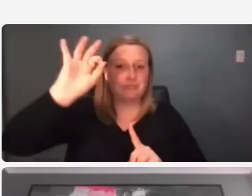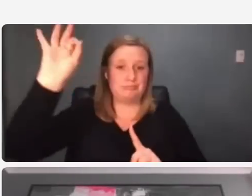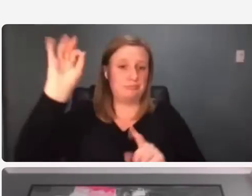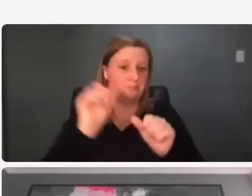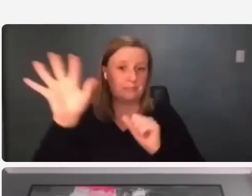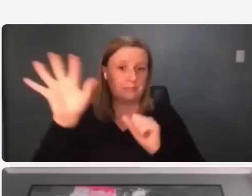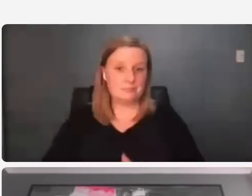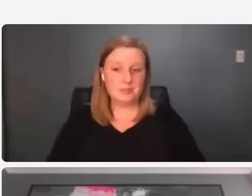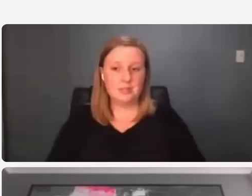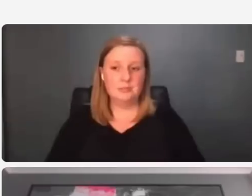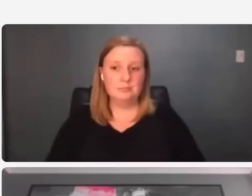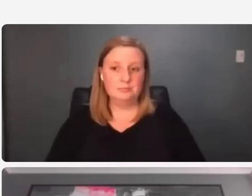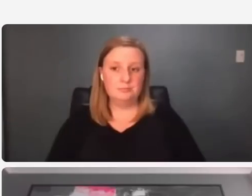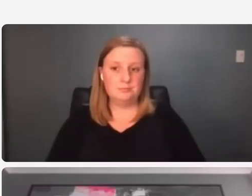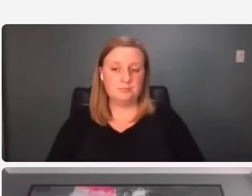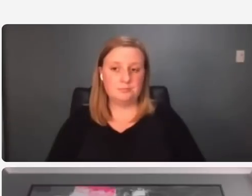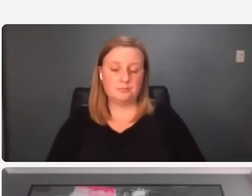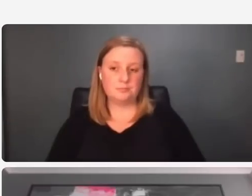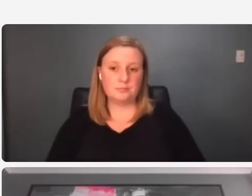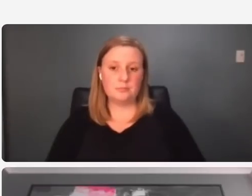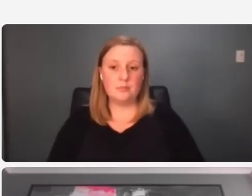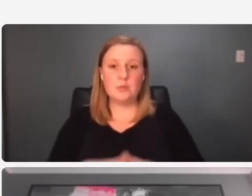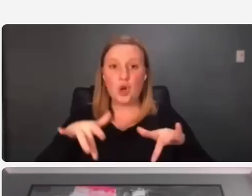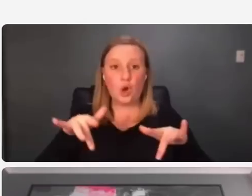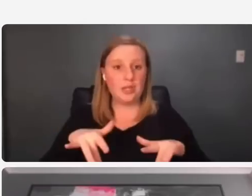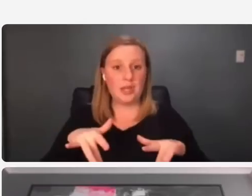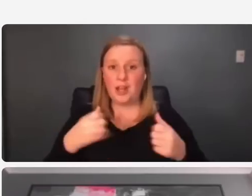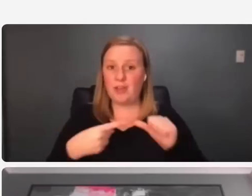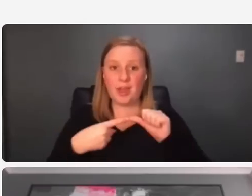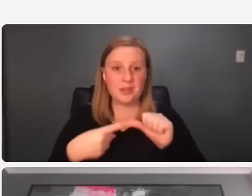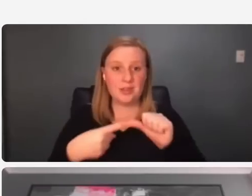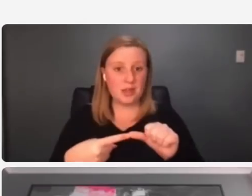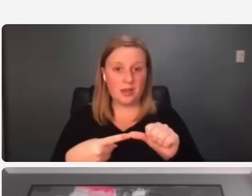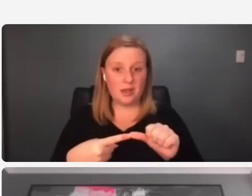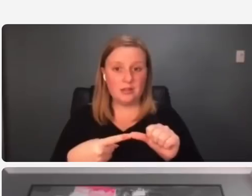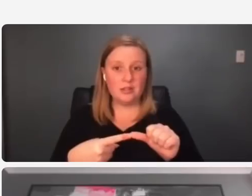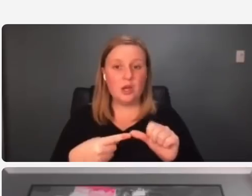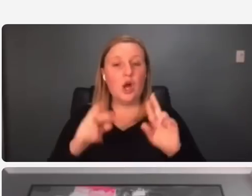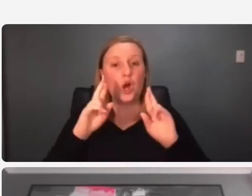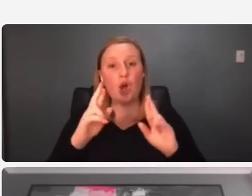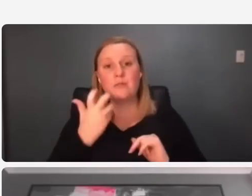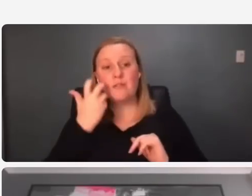So I guess we don't have the answers for that yet and we do hope through the consultation process you'll